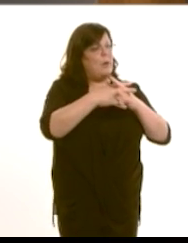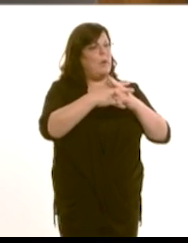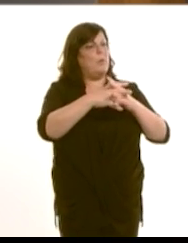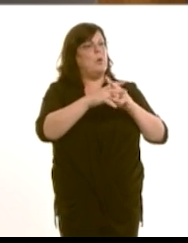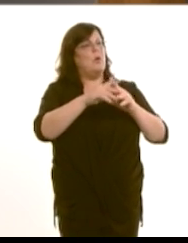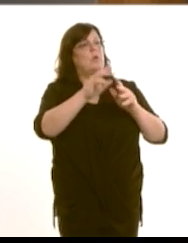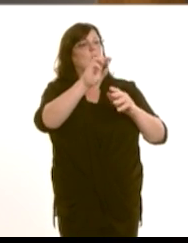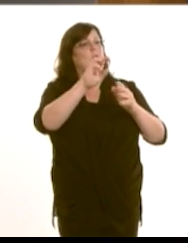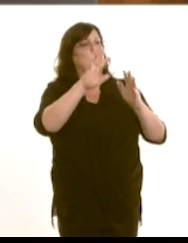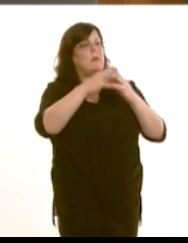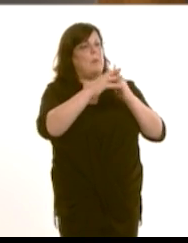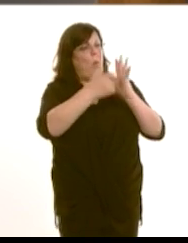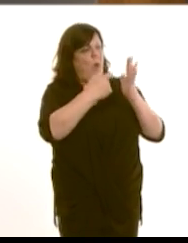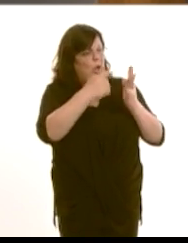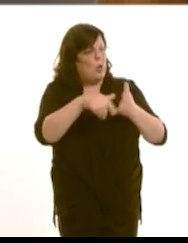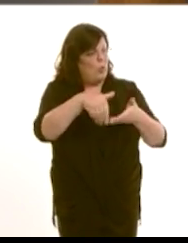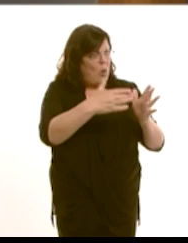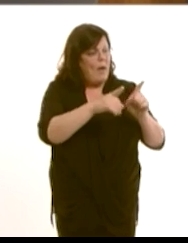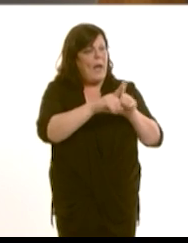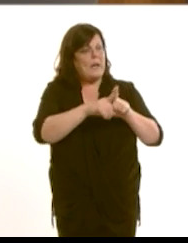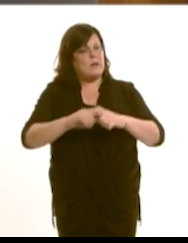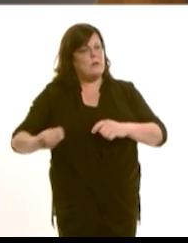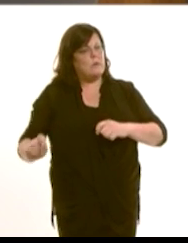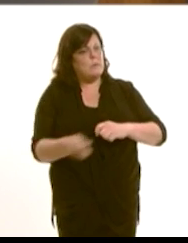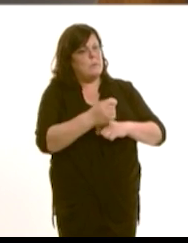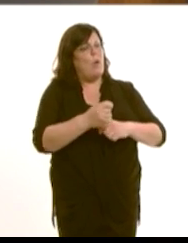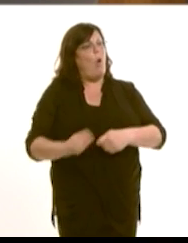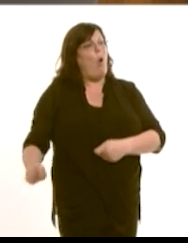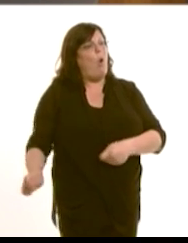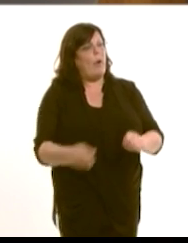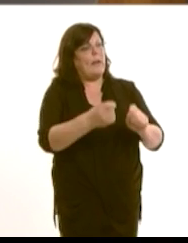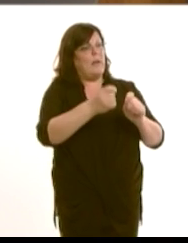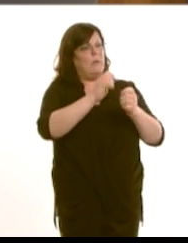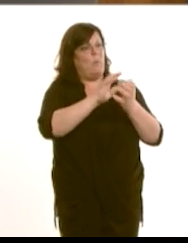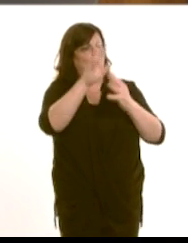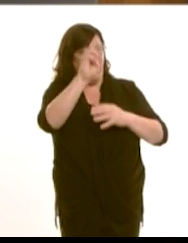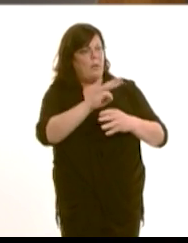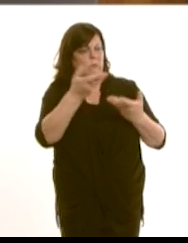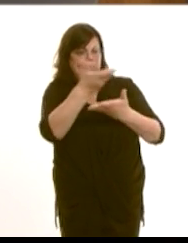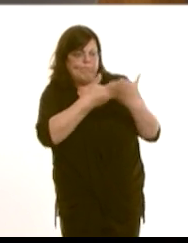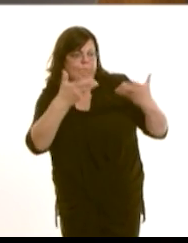programme for 3G pitches. I know as well that theyíre developing a blueprint for sport and recreation facilities